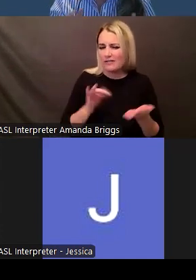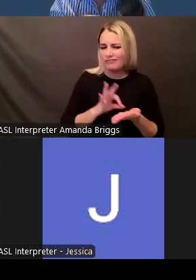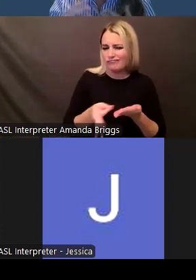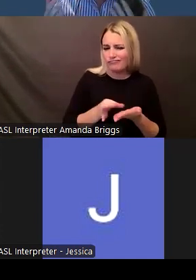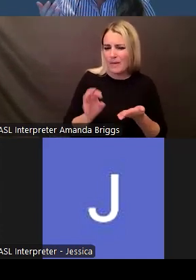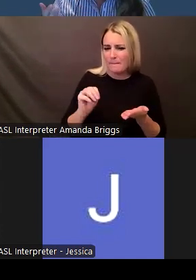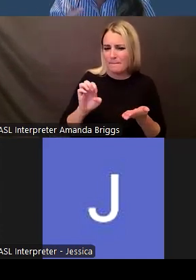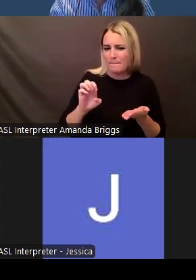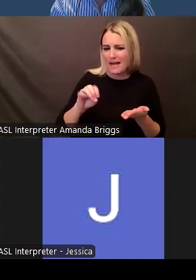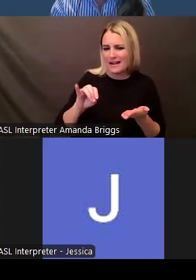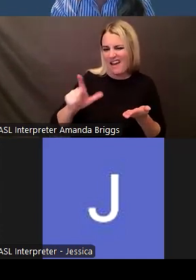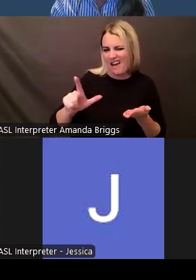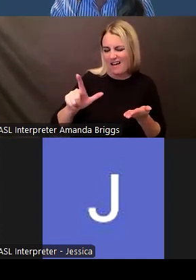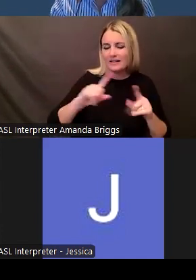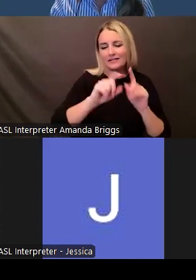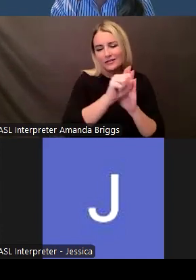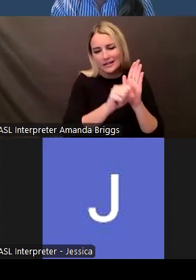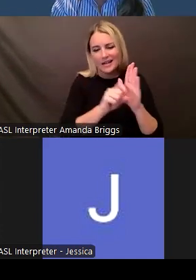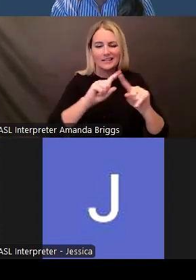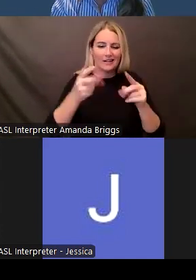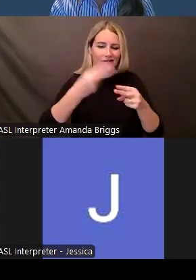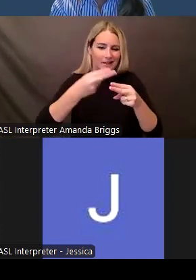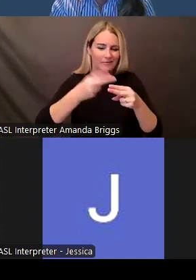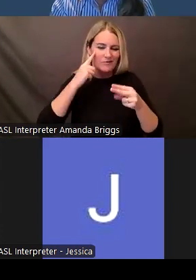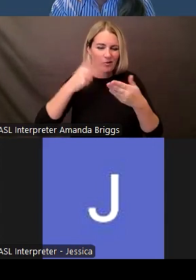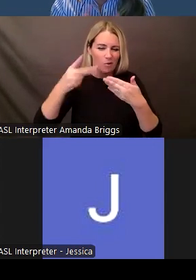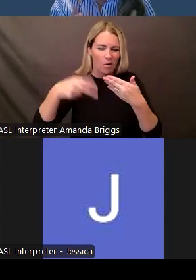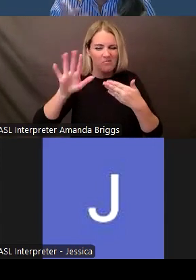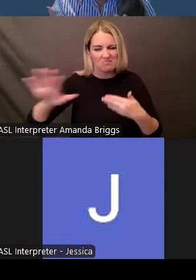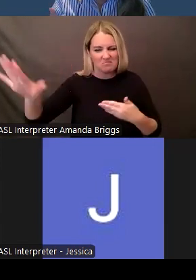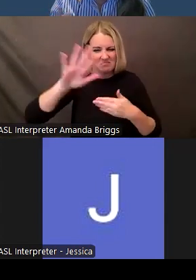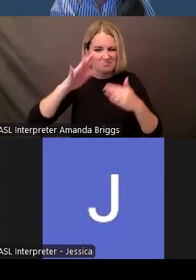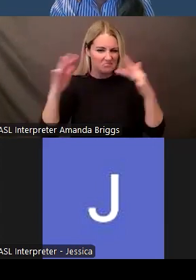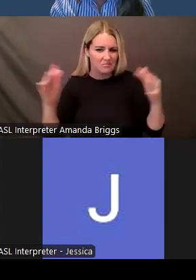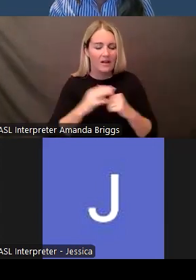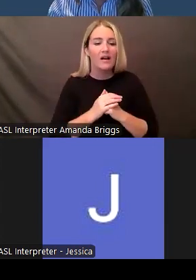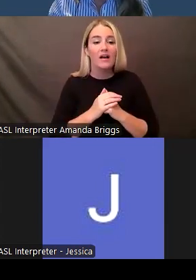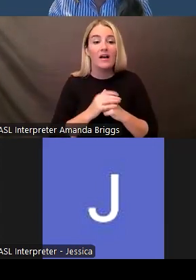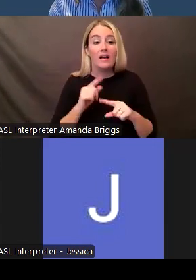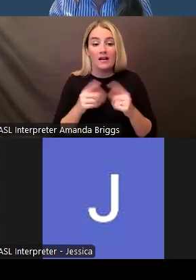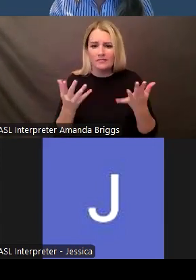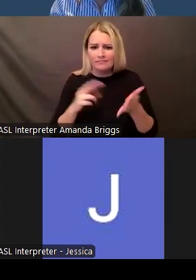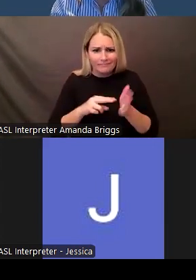Different states have different names for their programs. What Medi-Cal is, is health coverage